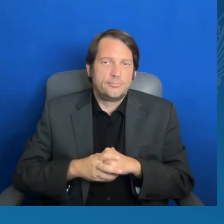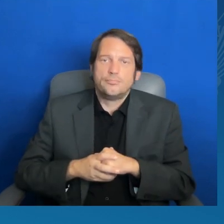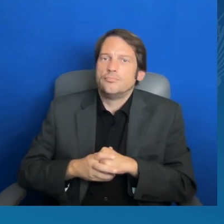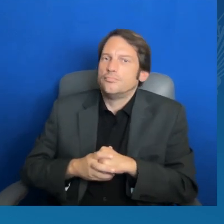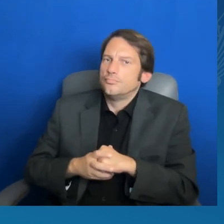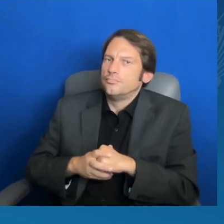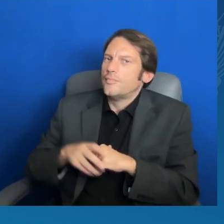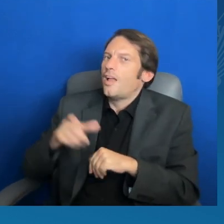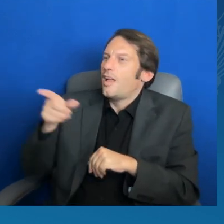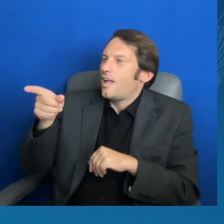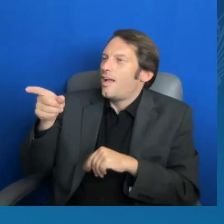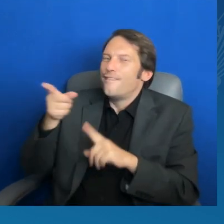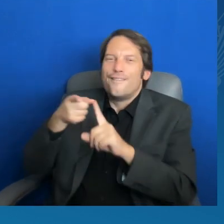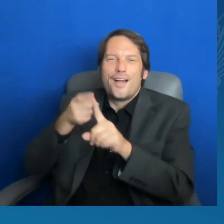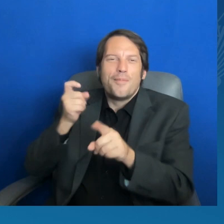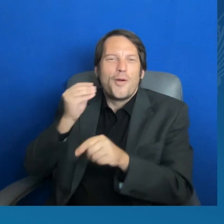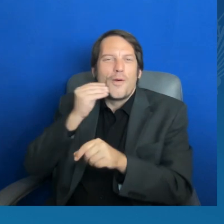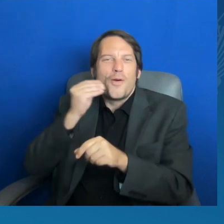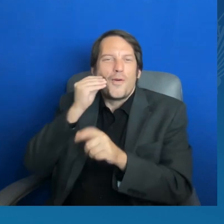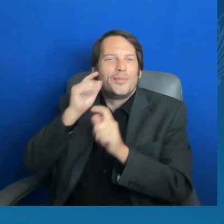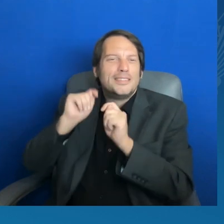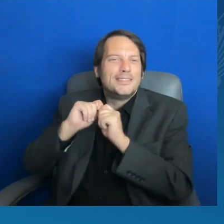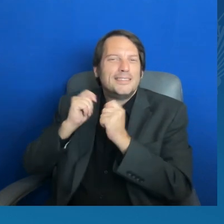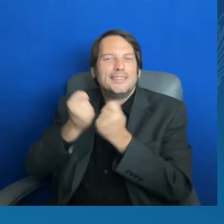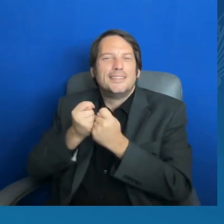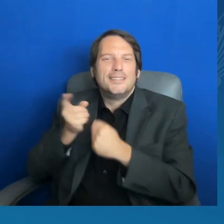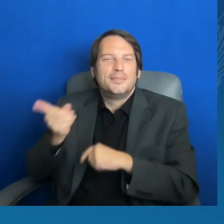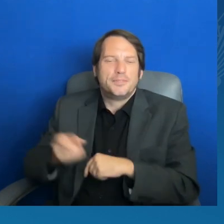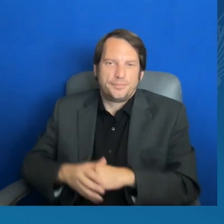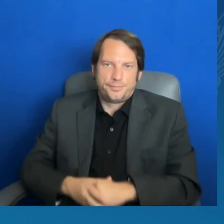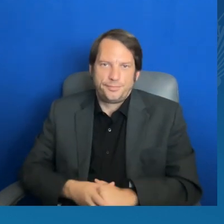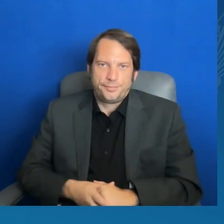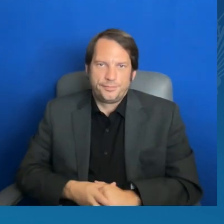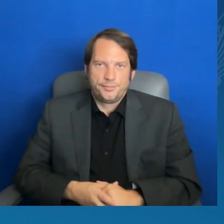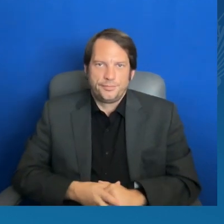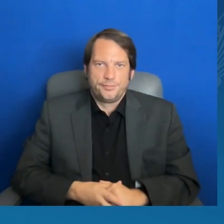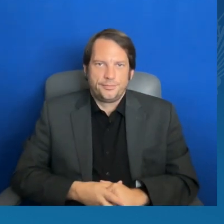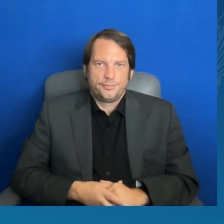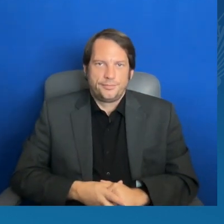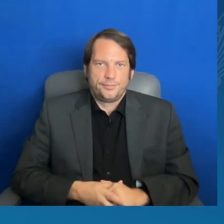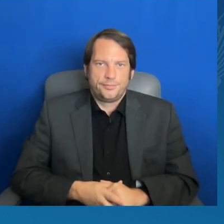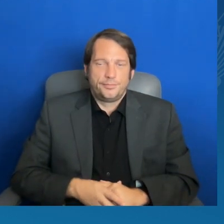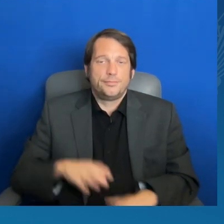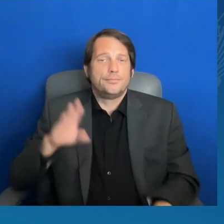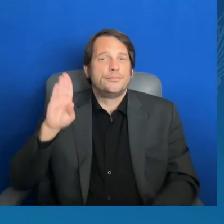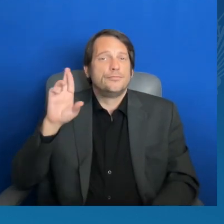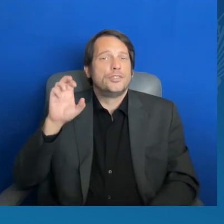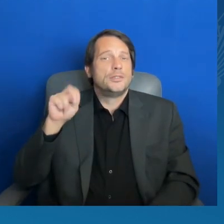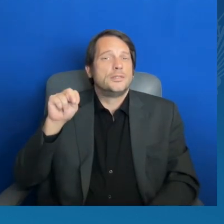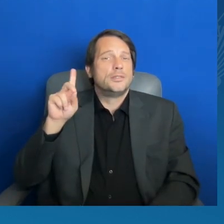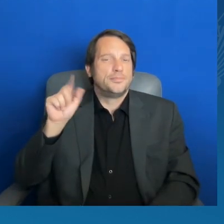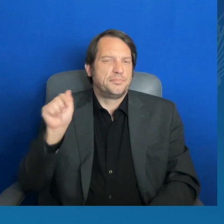of gun violence at the center of its efforts to save lives. I know you personally visited